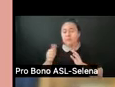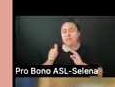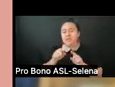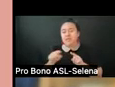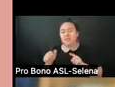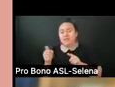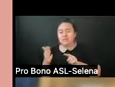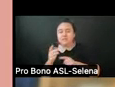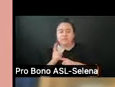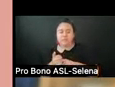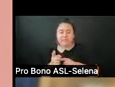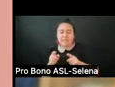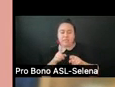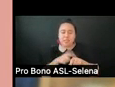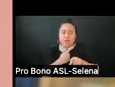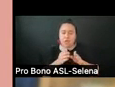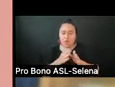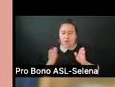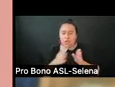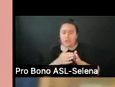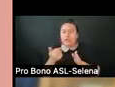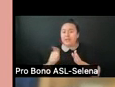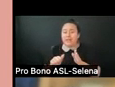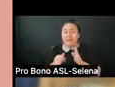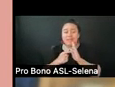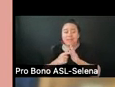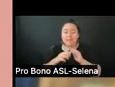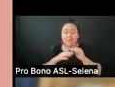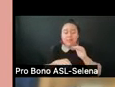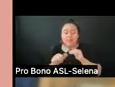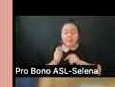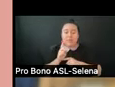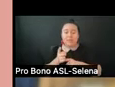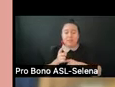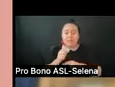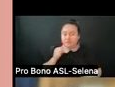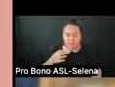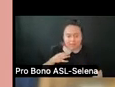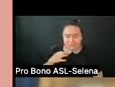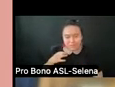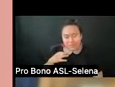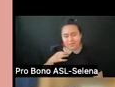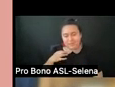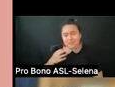Any sample that is shorter than ten minutes are actually not eligible because it is not enough